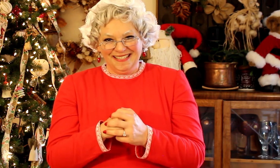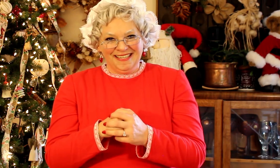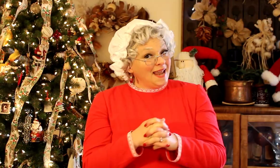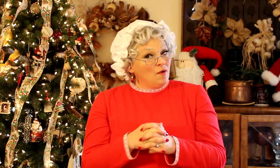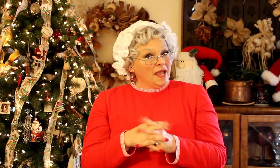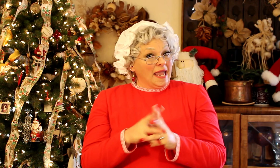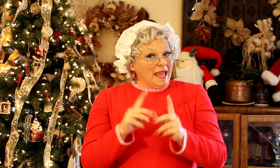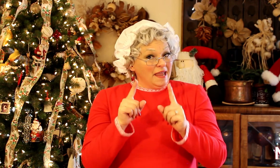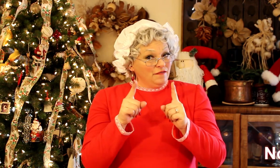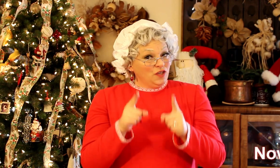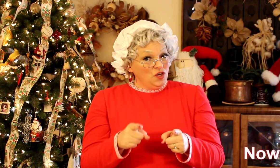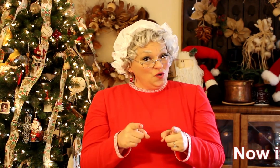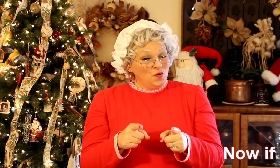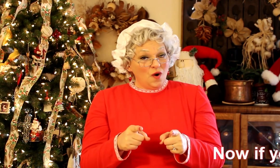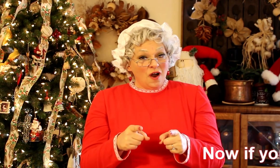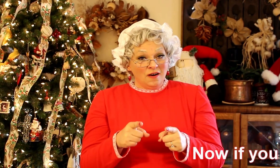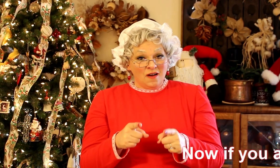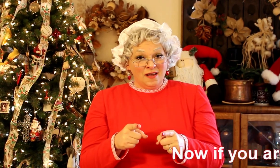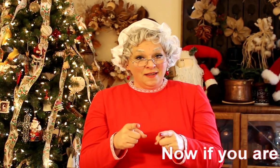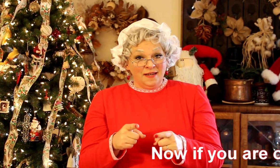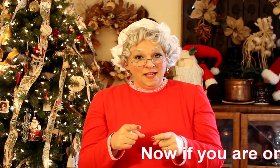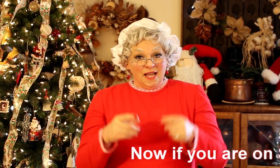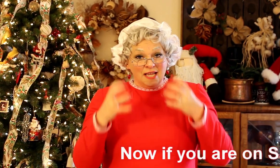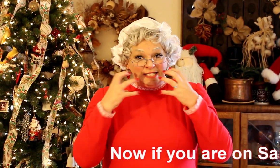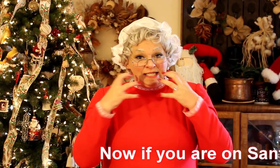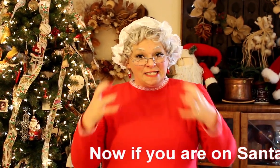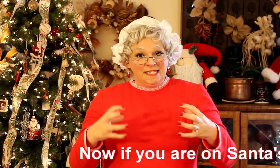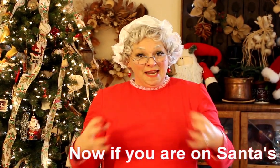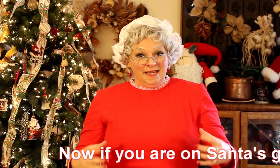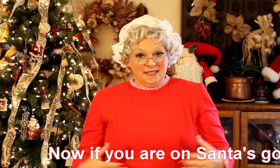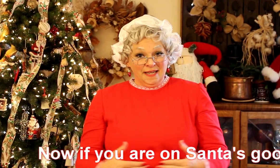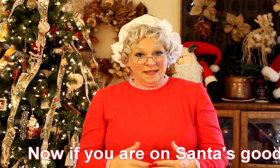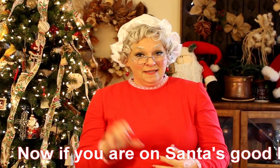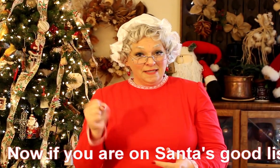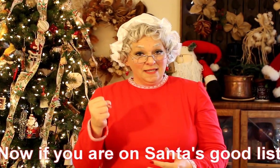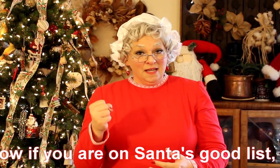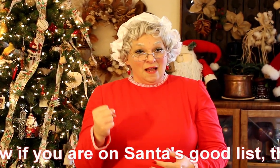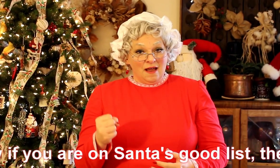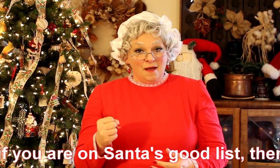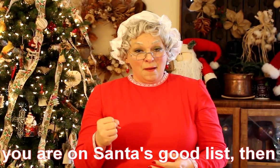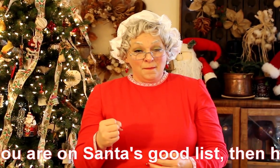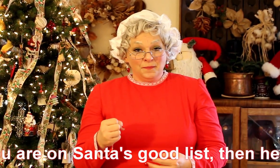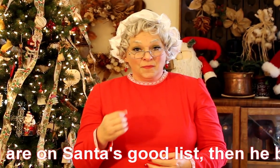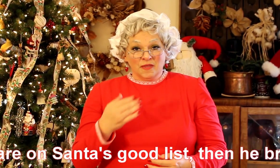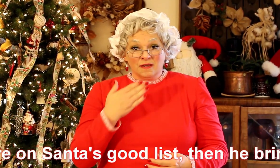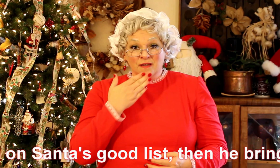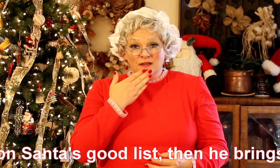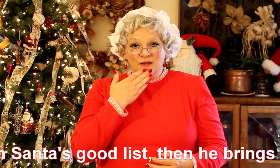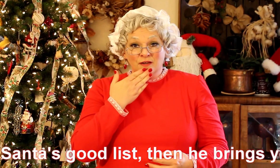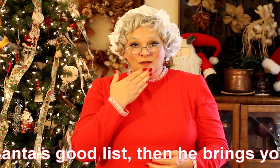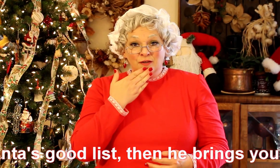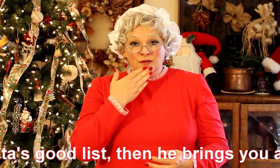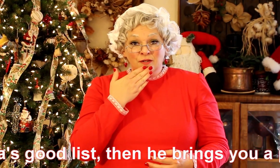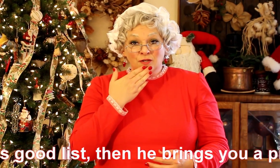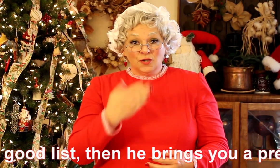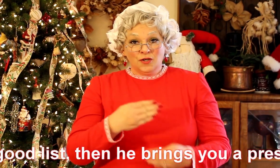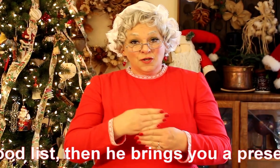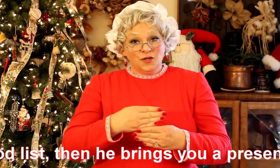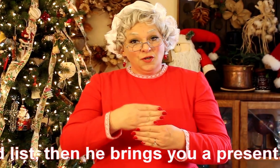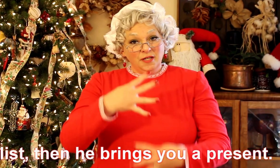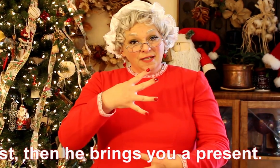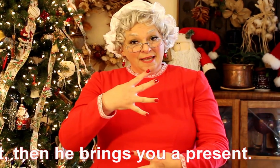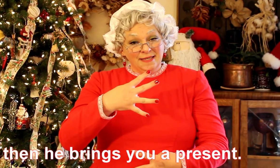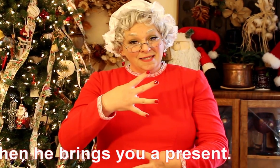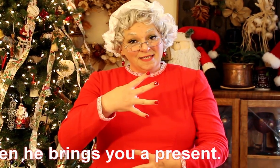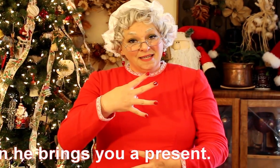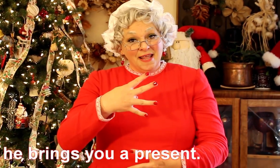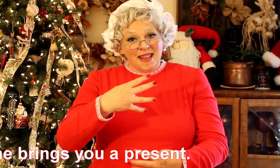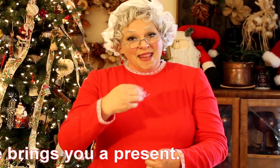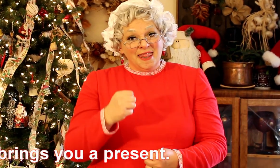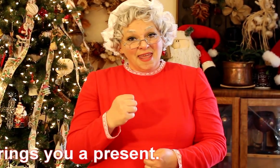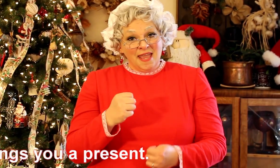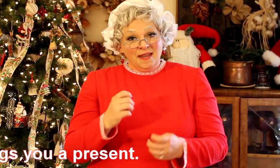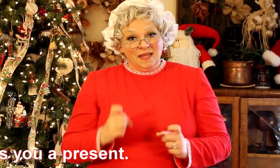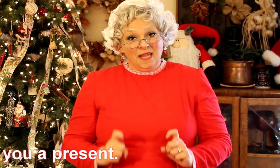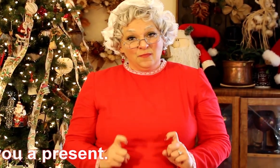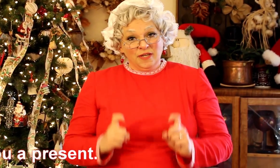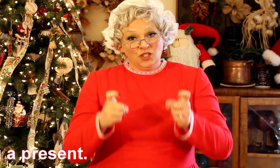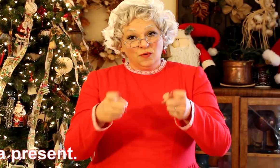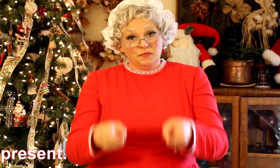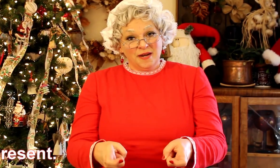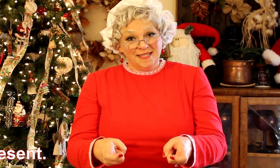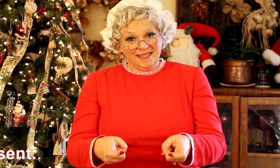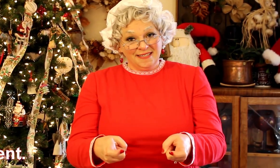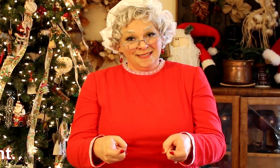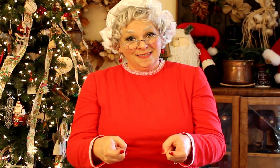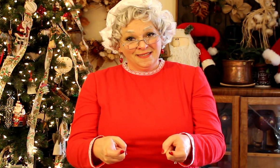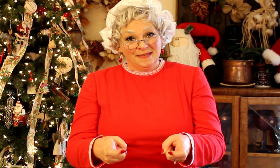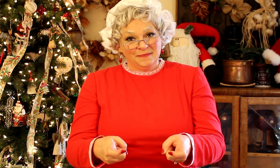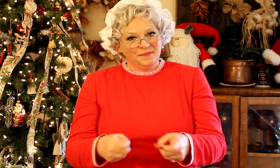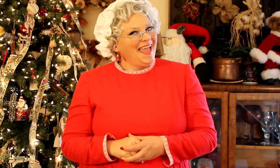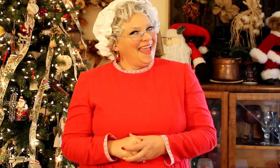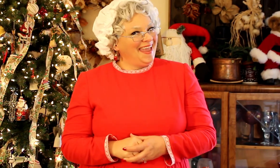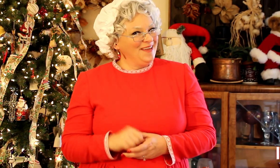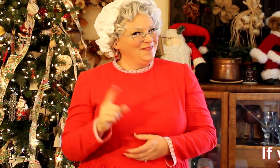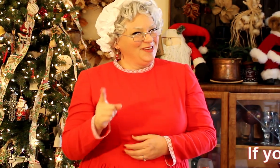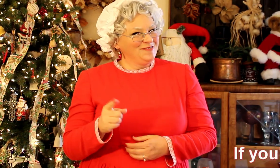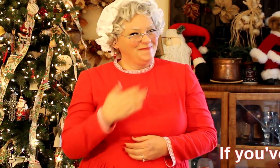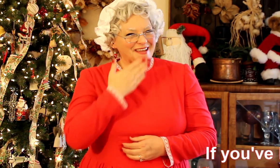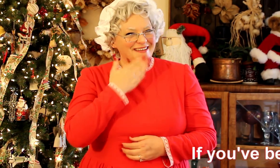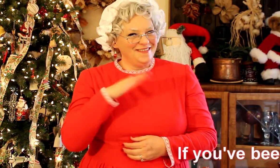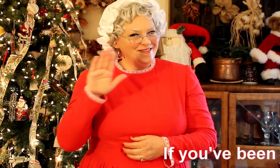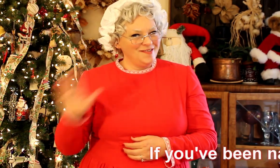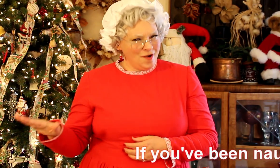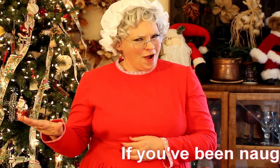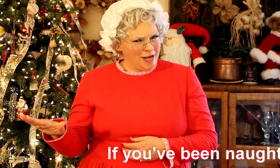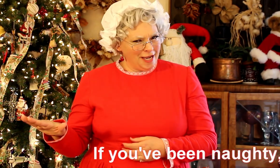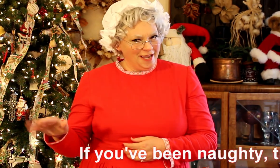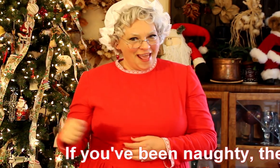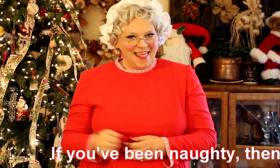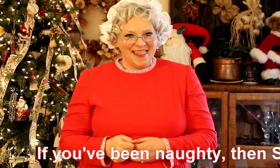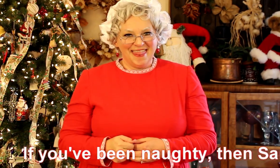Now, if you are on Santa's good list, then he brings you a present. If you've been naughty,